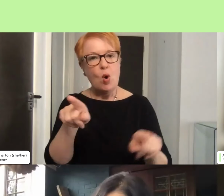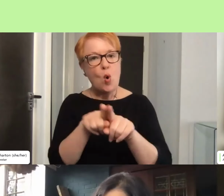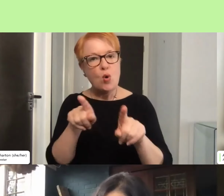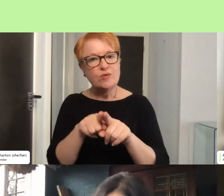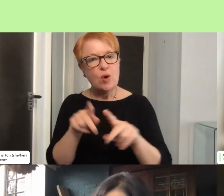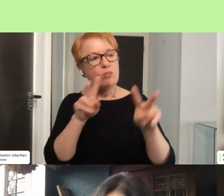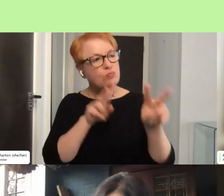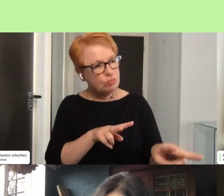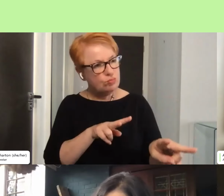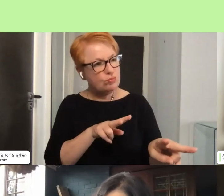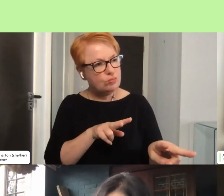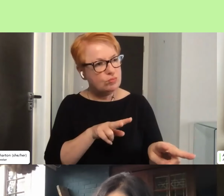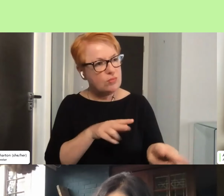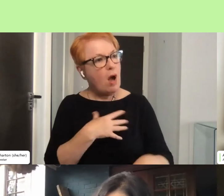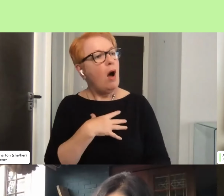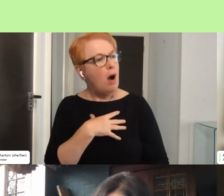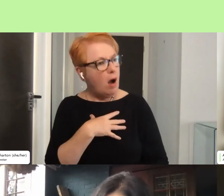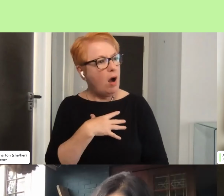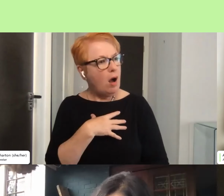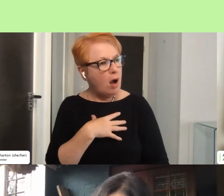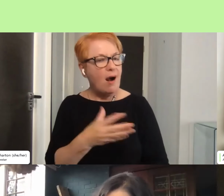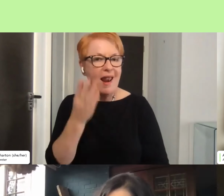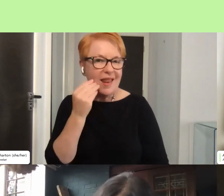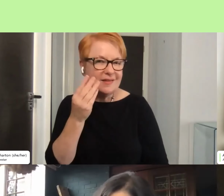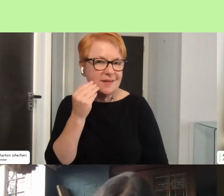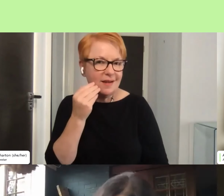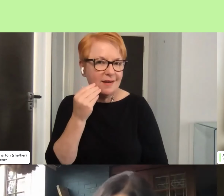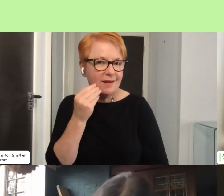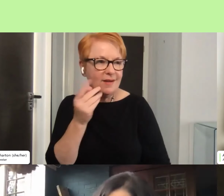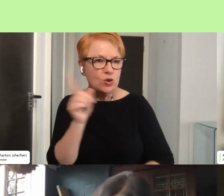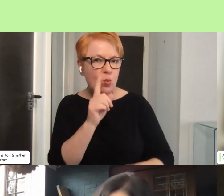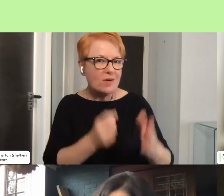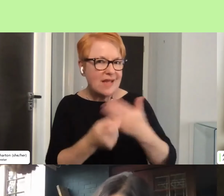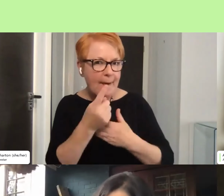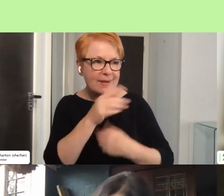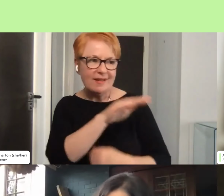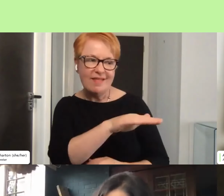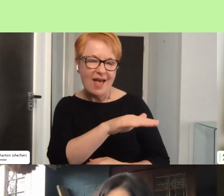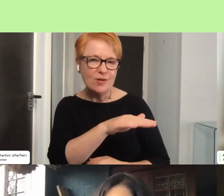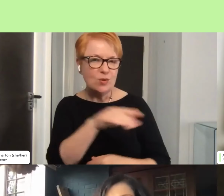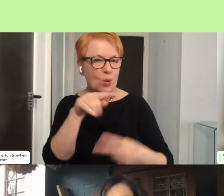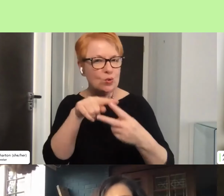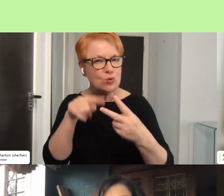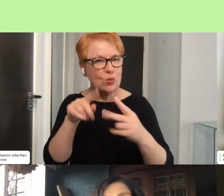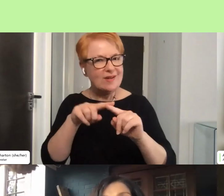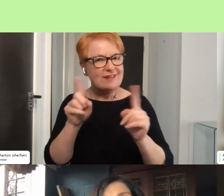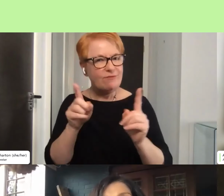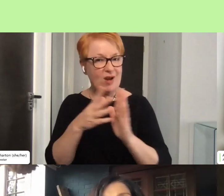So, I think there are so many layers, that's just two of very many examples of attention. Yeah, Ahmet. What about you?